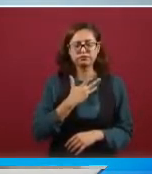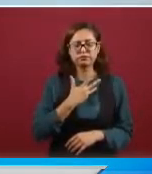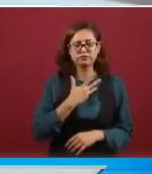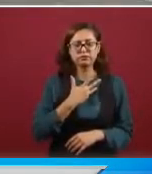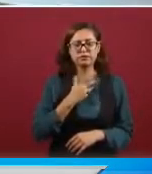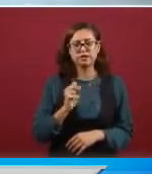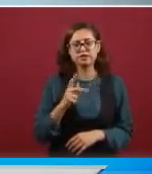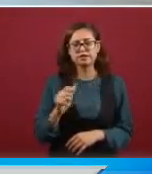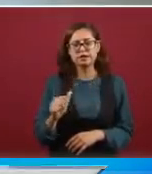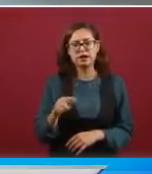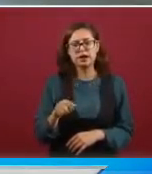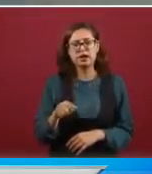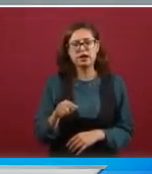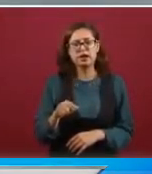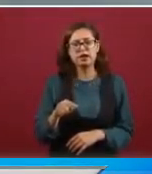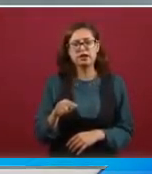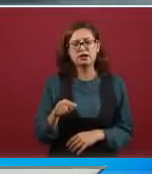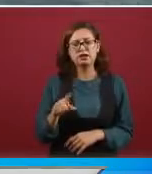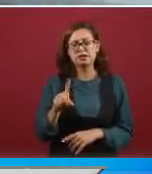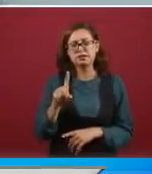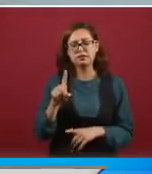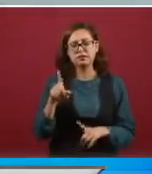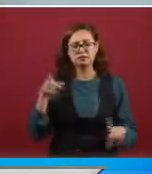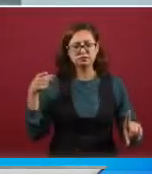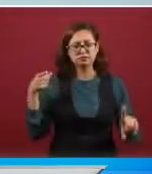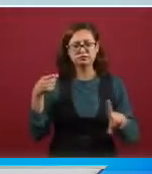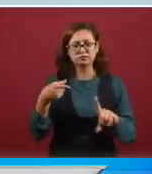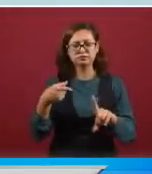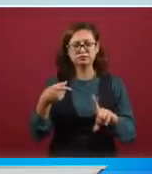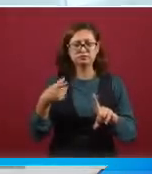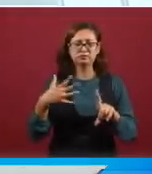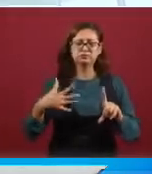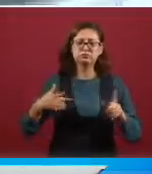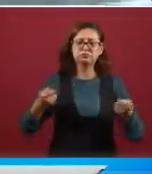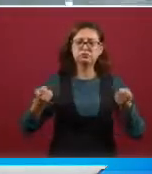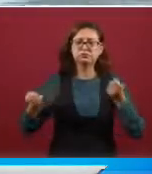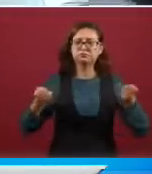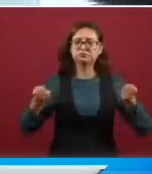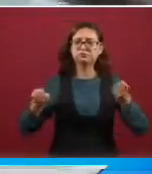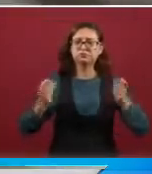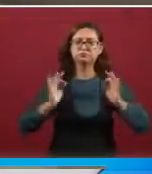calls on entrepreneurs with social dimension and investors to participate in the next auction